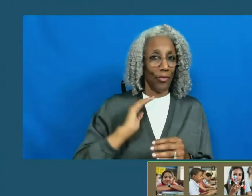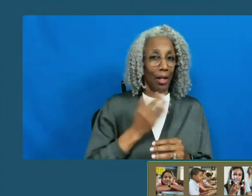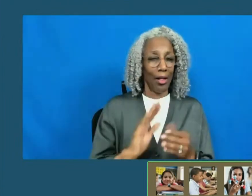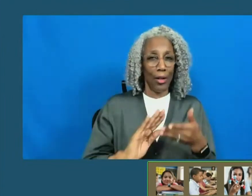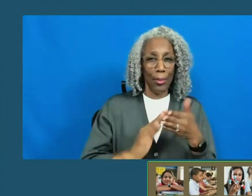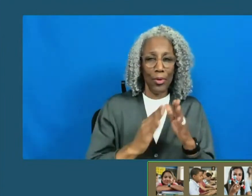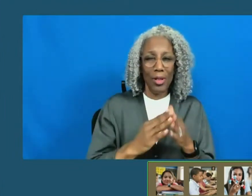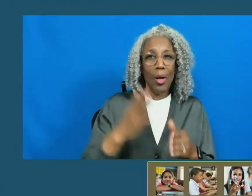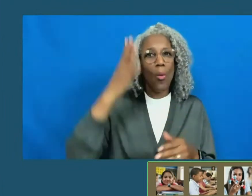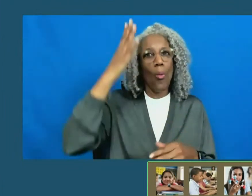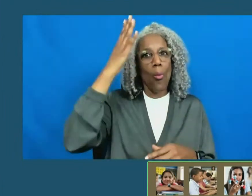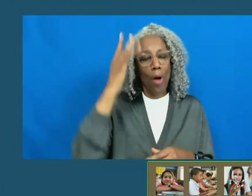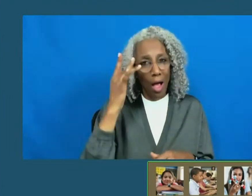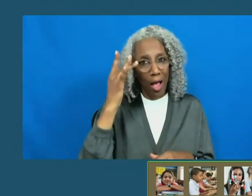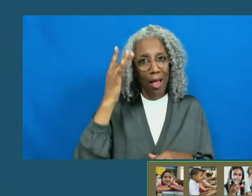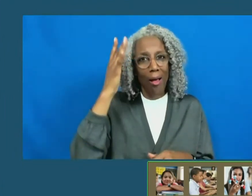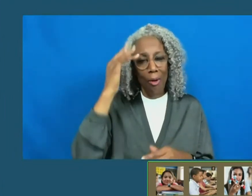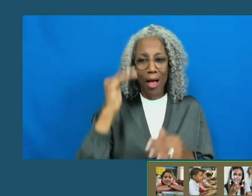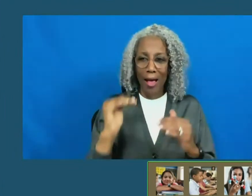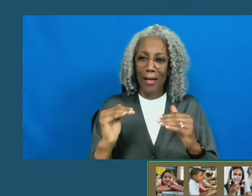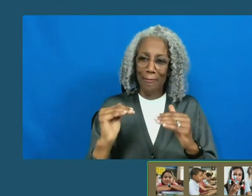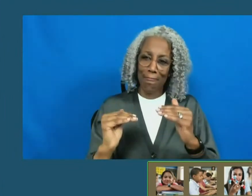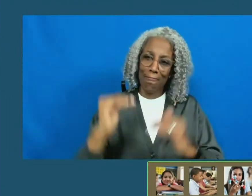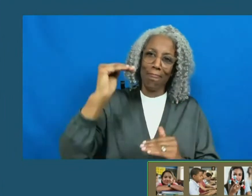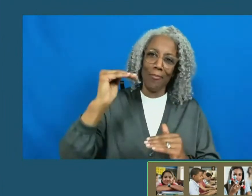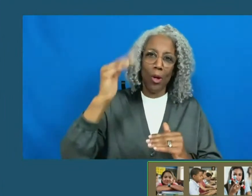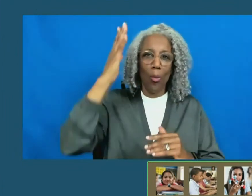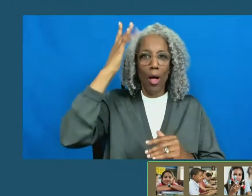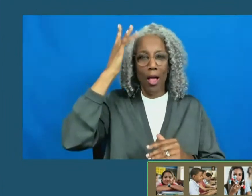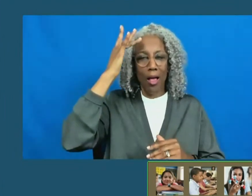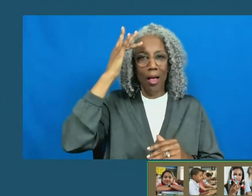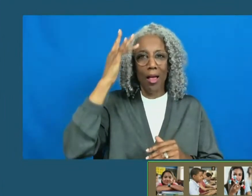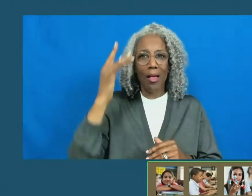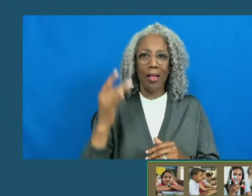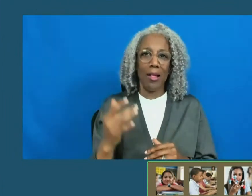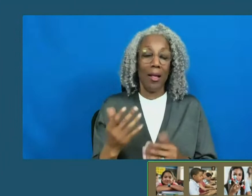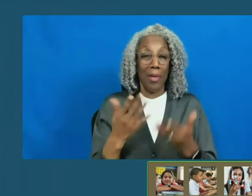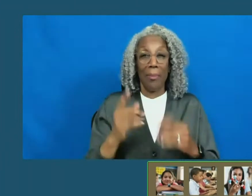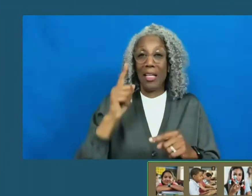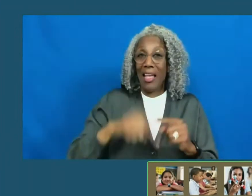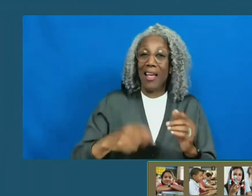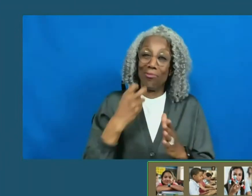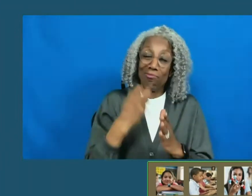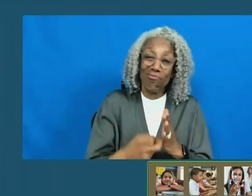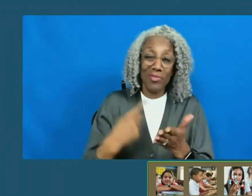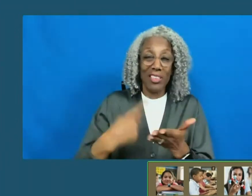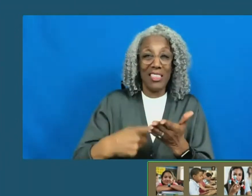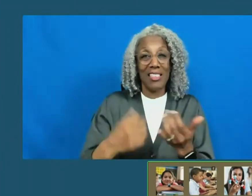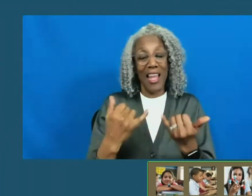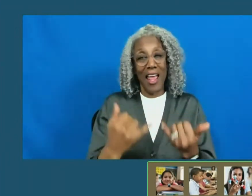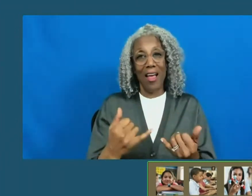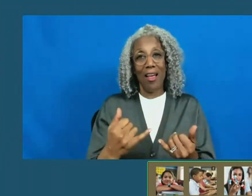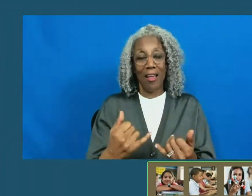for a little bit of clarification on behalf of you know our community as to why